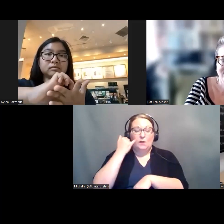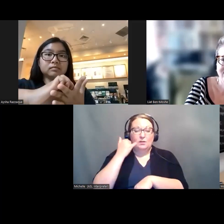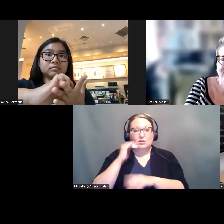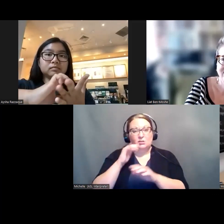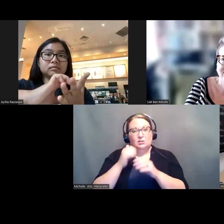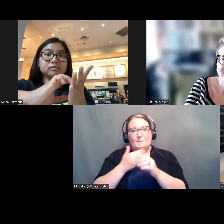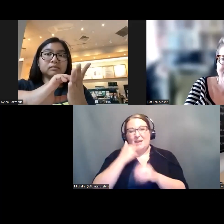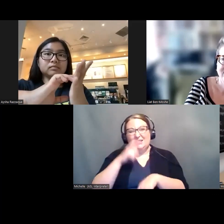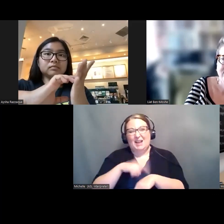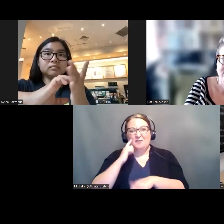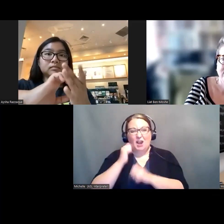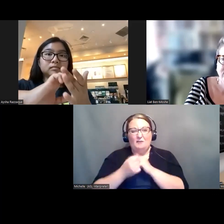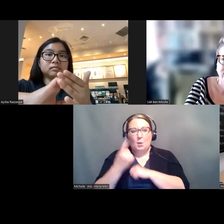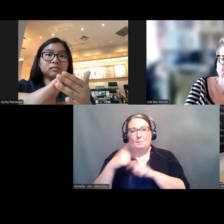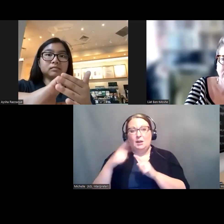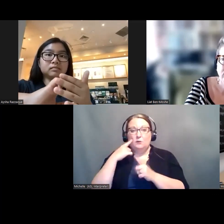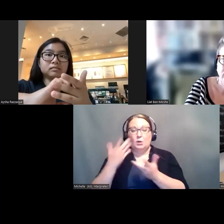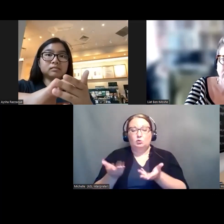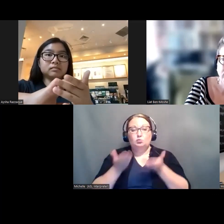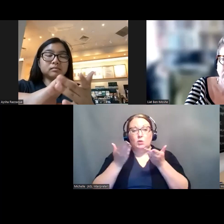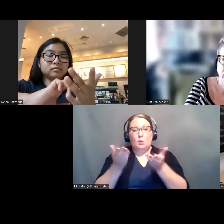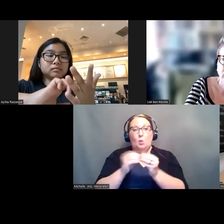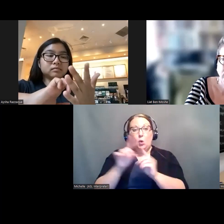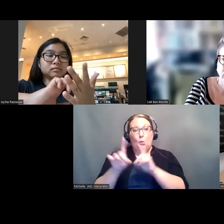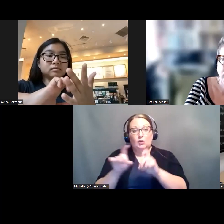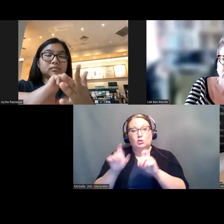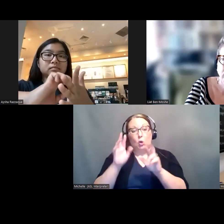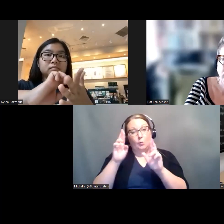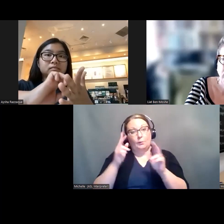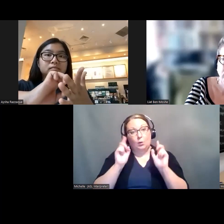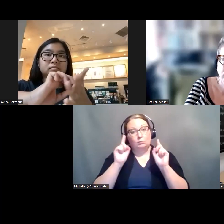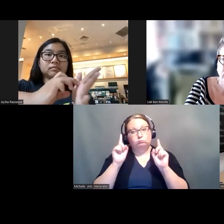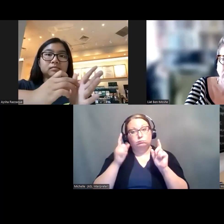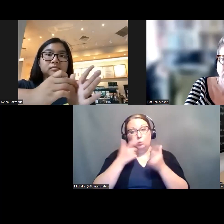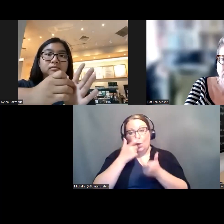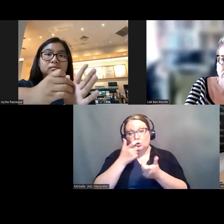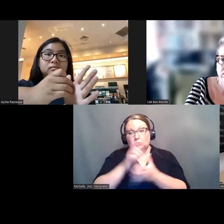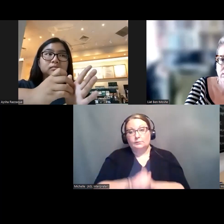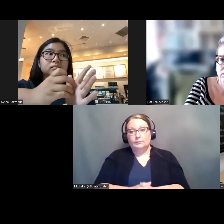for everyone, but if you wanna bring your questions, I hope you will. Okay, everyone, thank you.